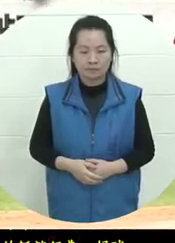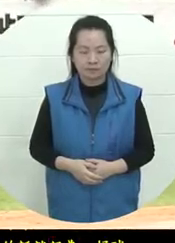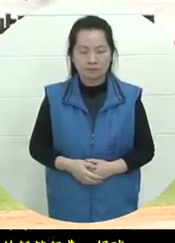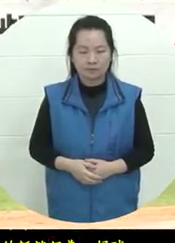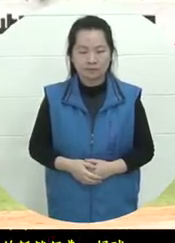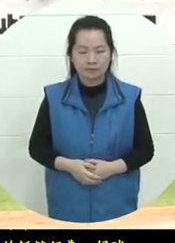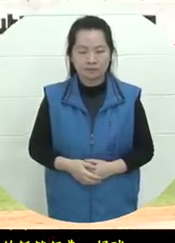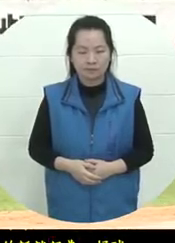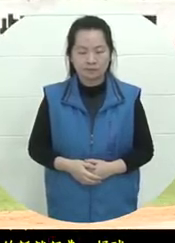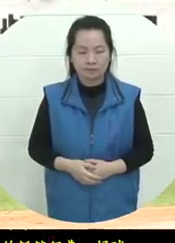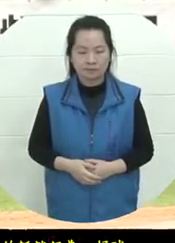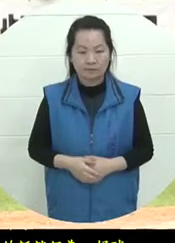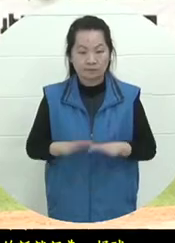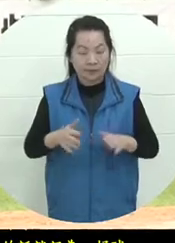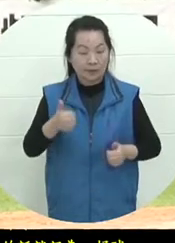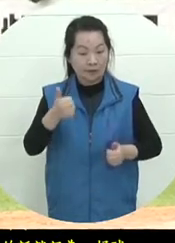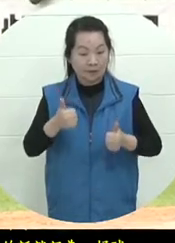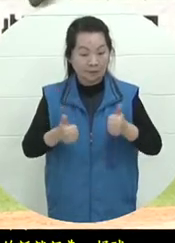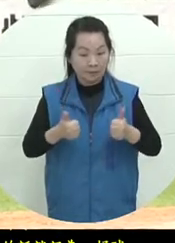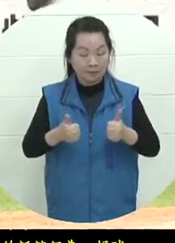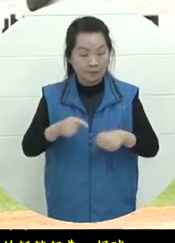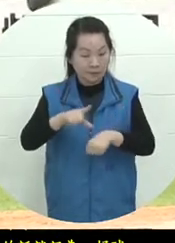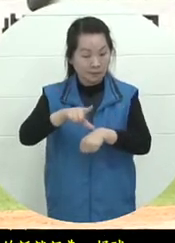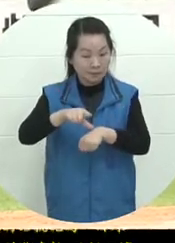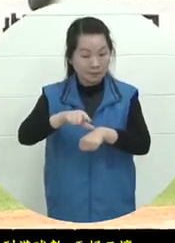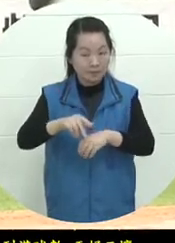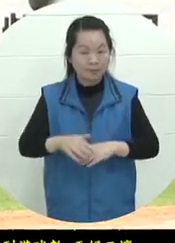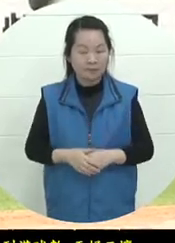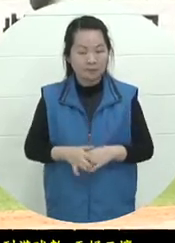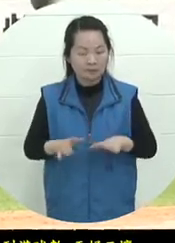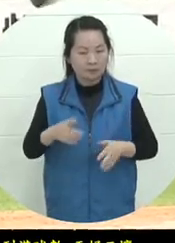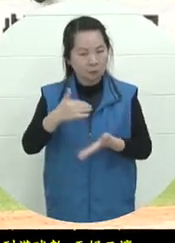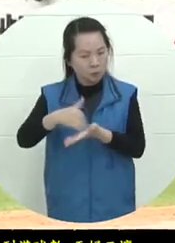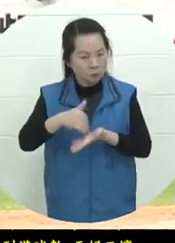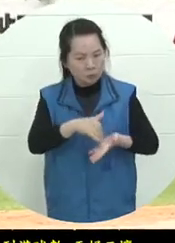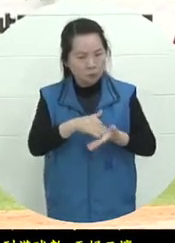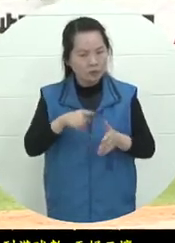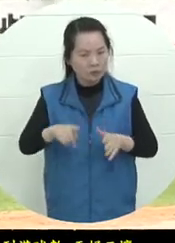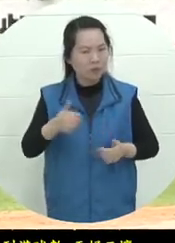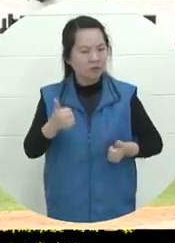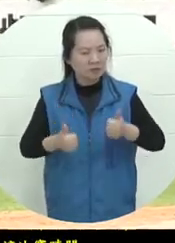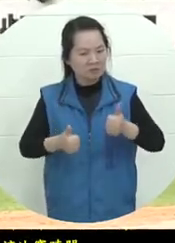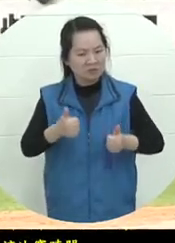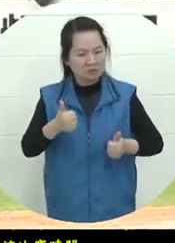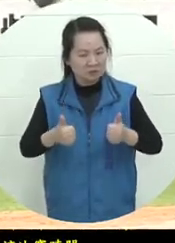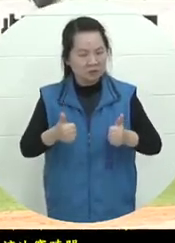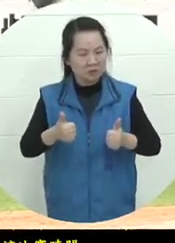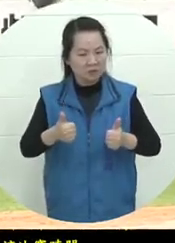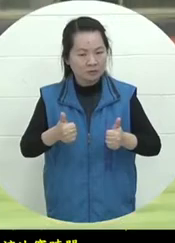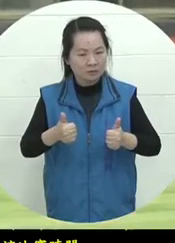If there are 3 consecutive balls. According to the general calculation of the time of this game, this game may not be able to